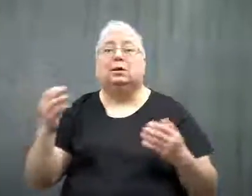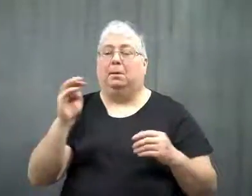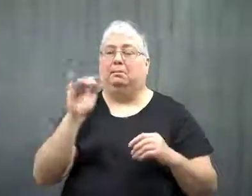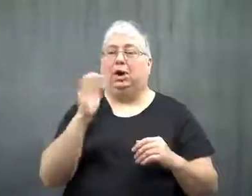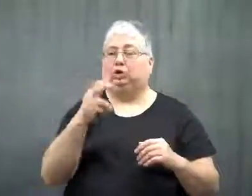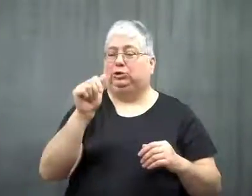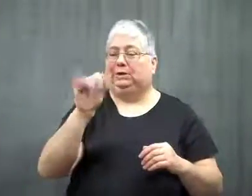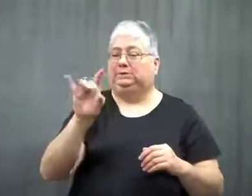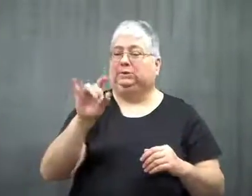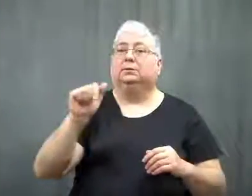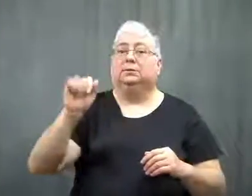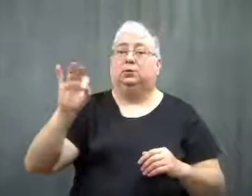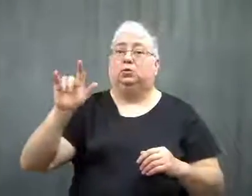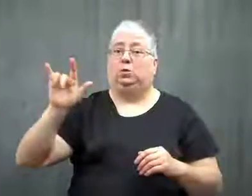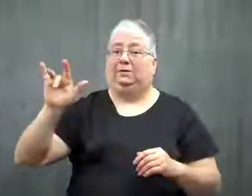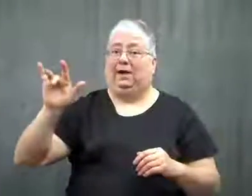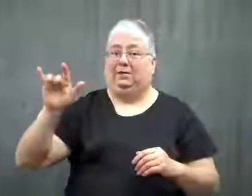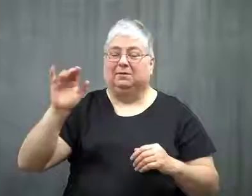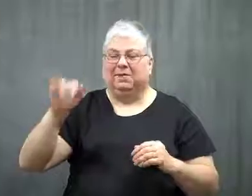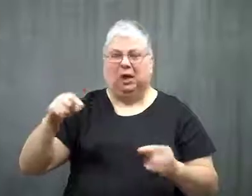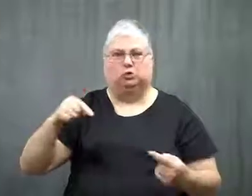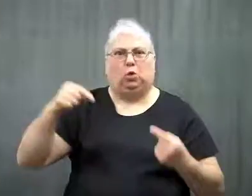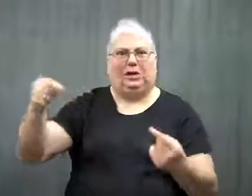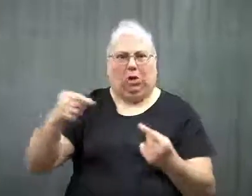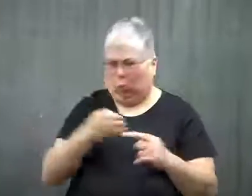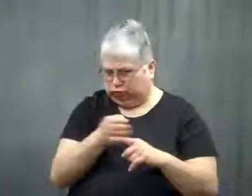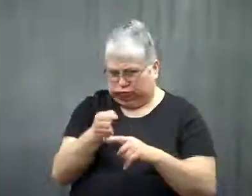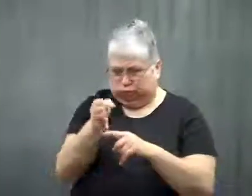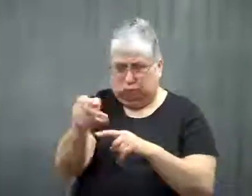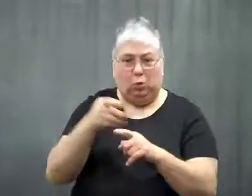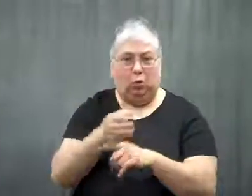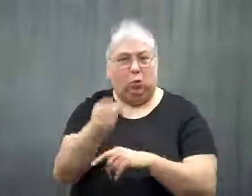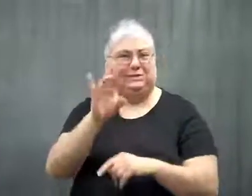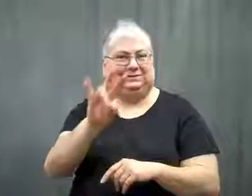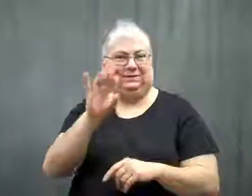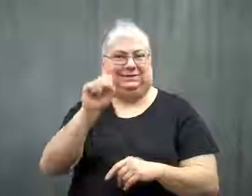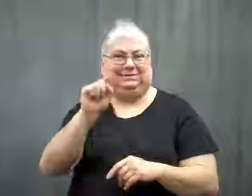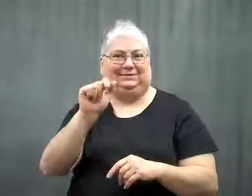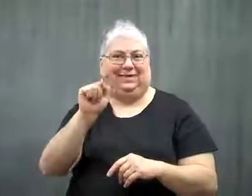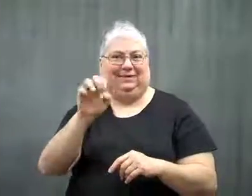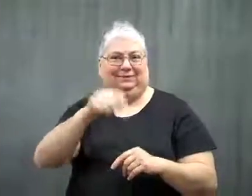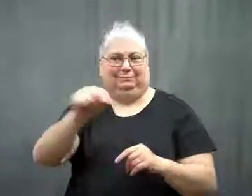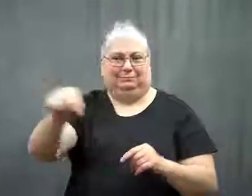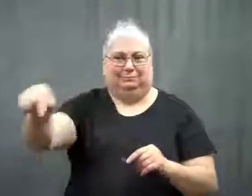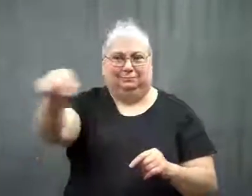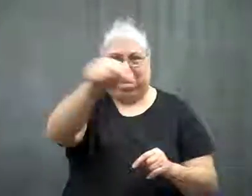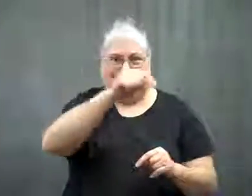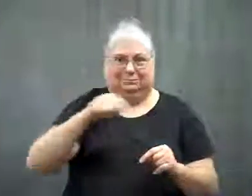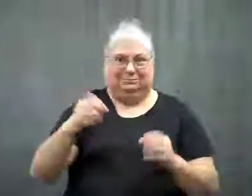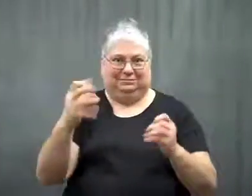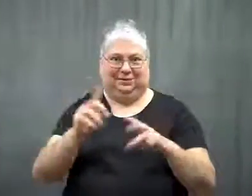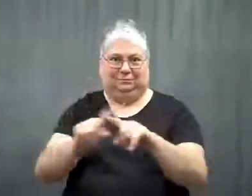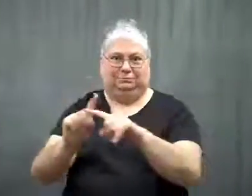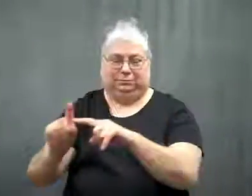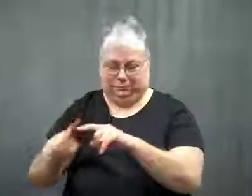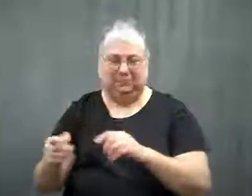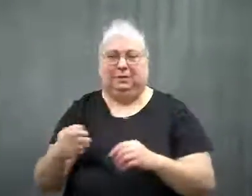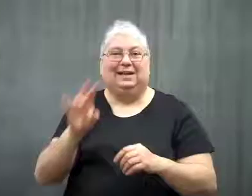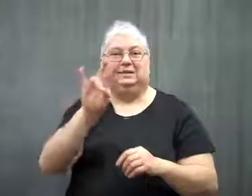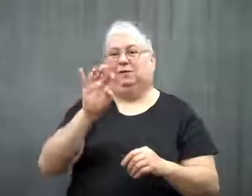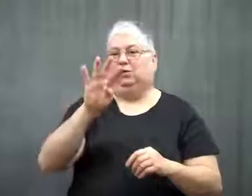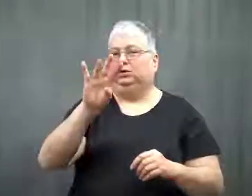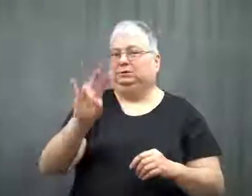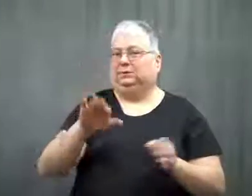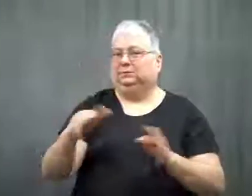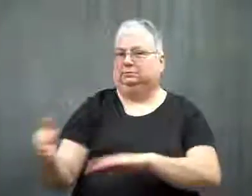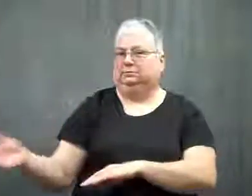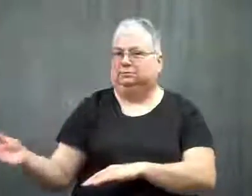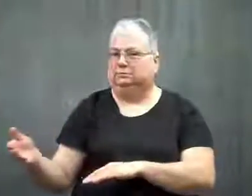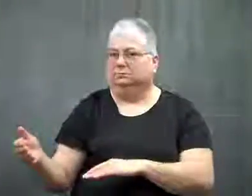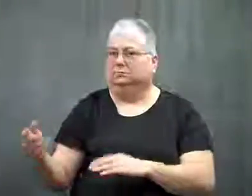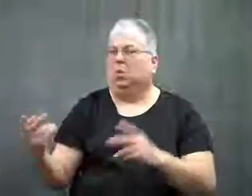On March 18, 1925, tornadoes ripped through 7 states, killing 747 people.